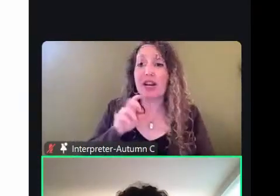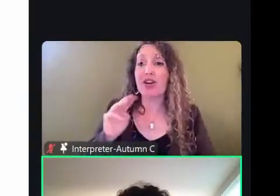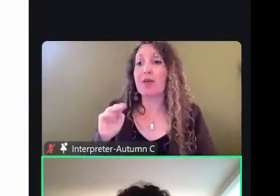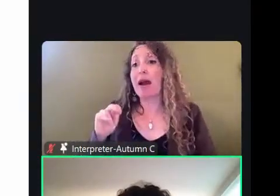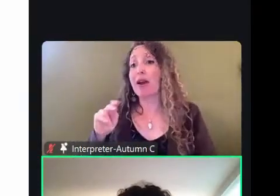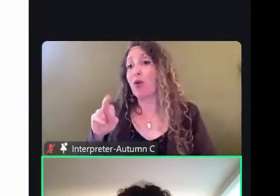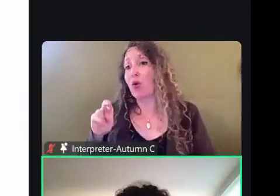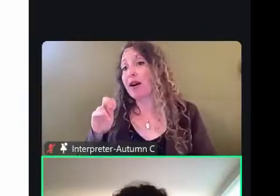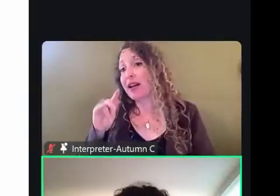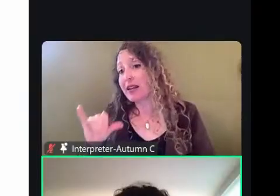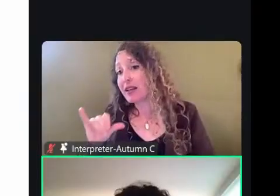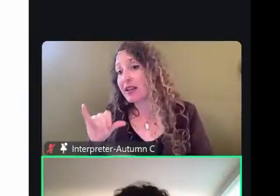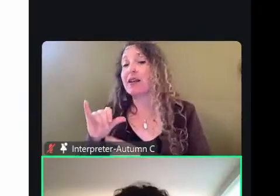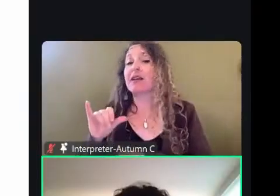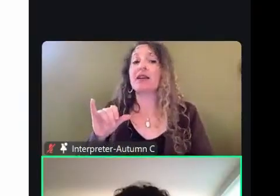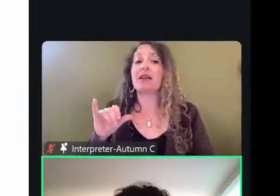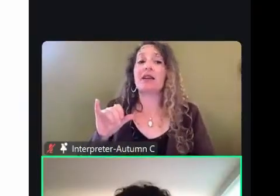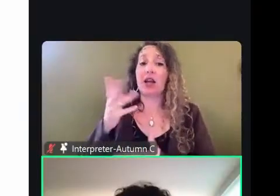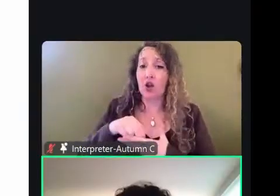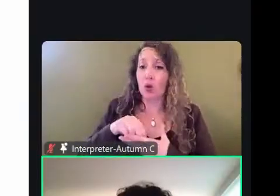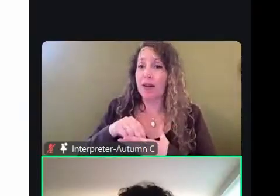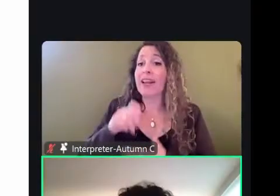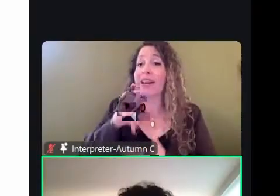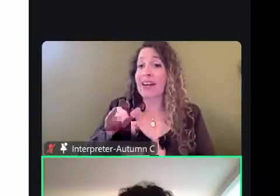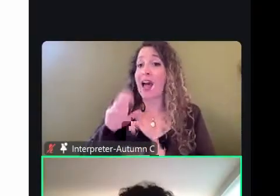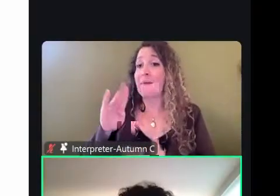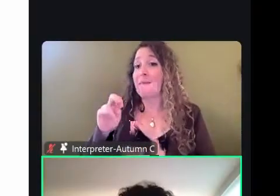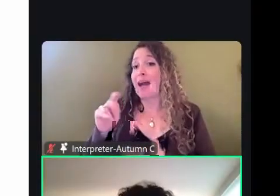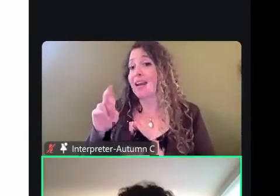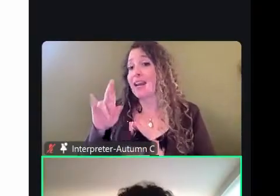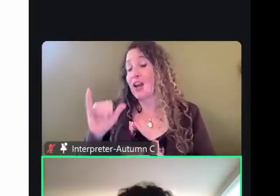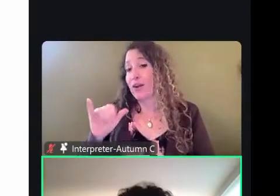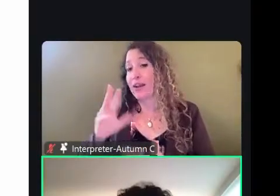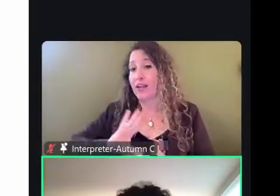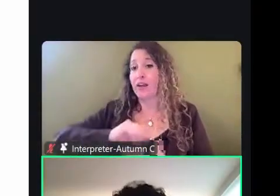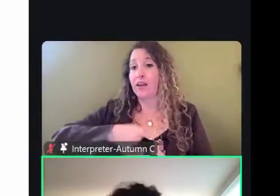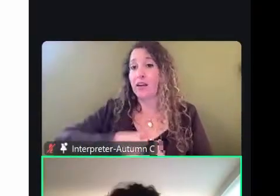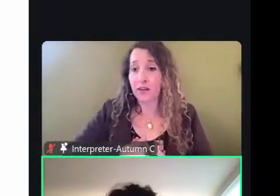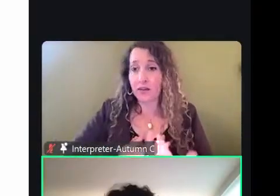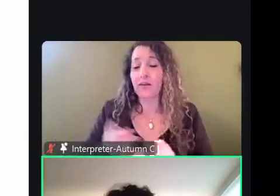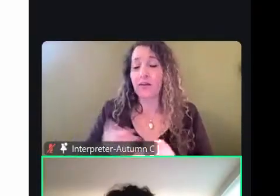including non-binary and trans people who experience gender dysphoria and vice versa.